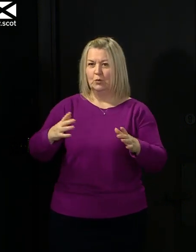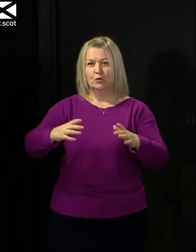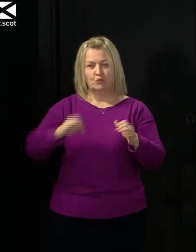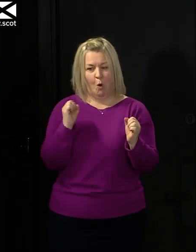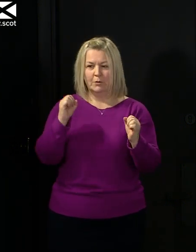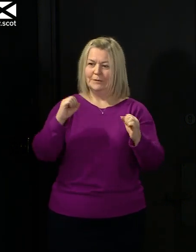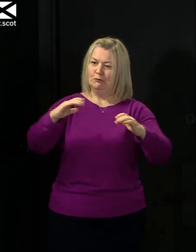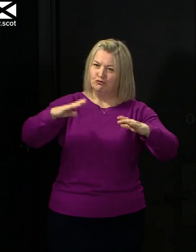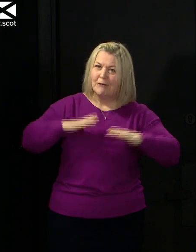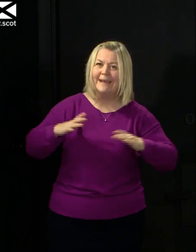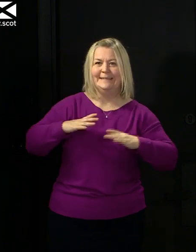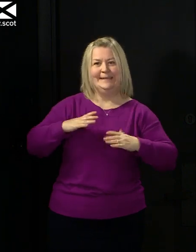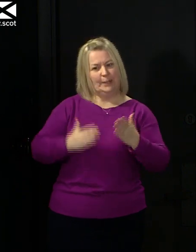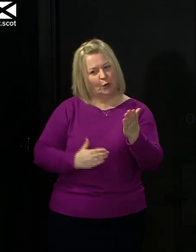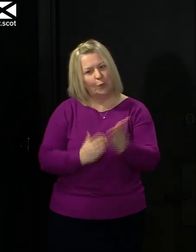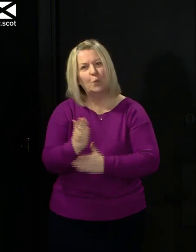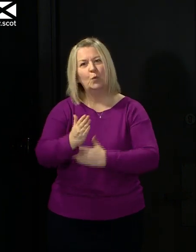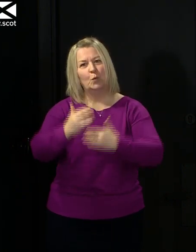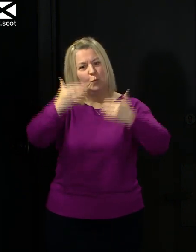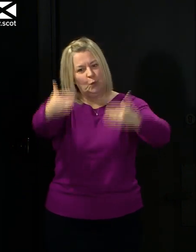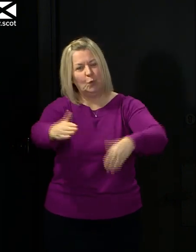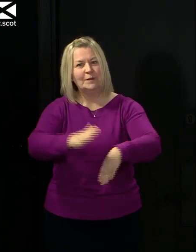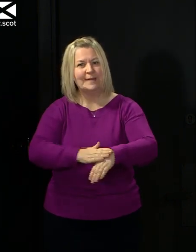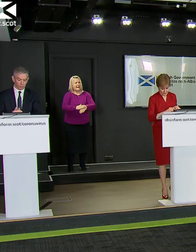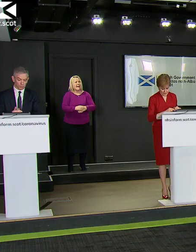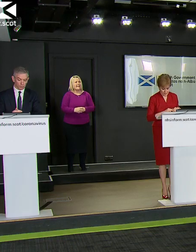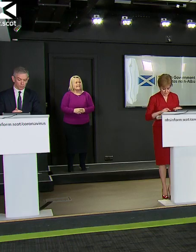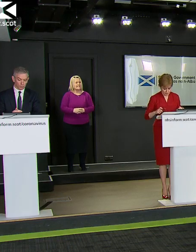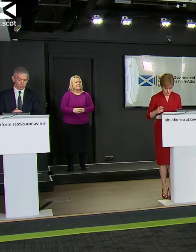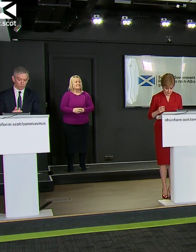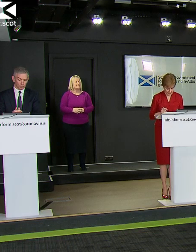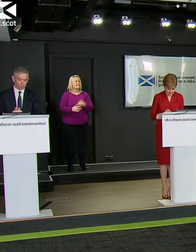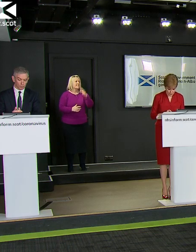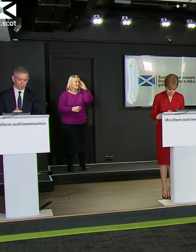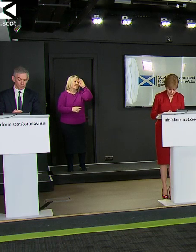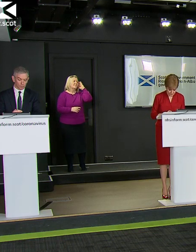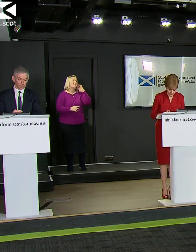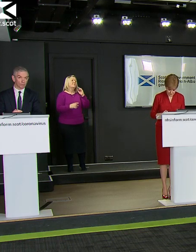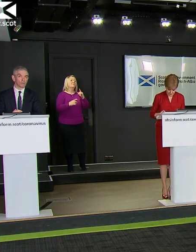this situation as well as we possibly can. Kathleen Nutt of the National?